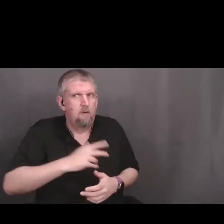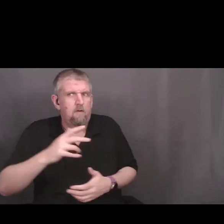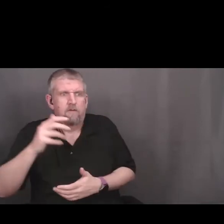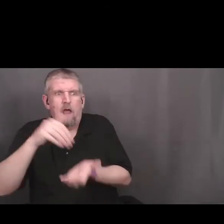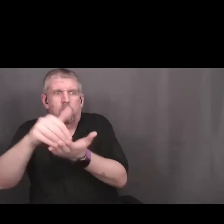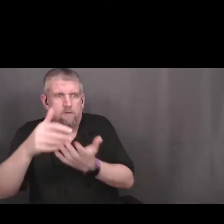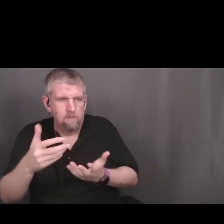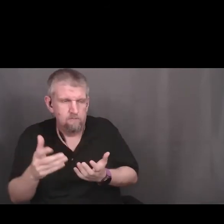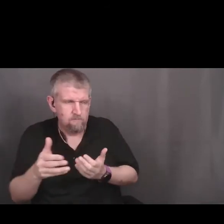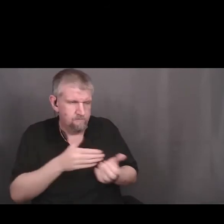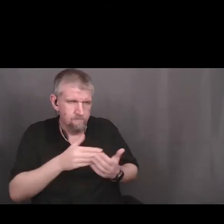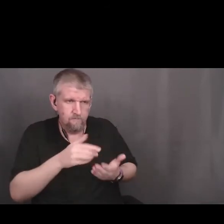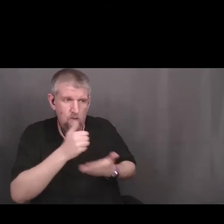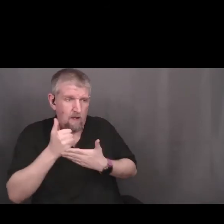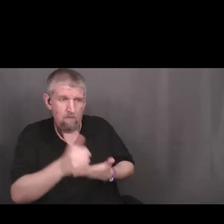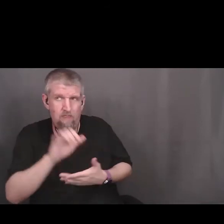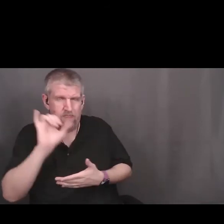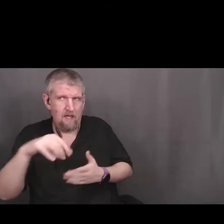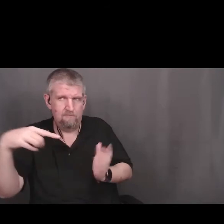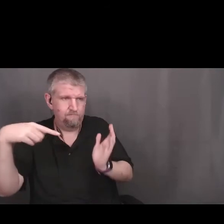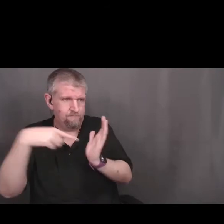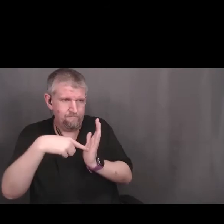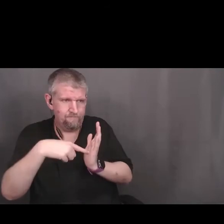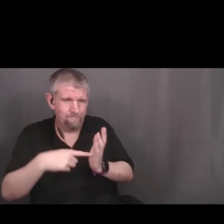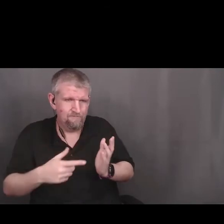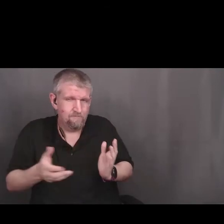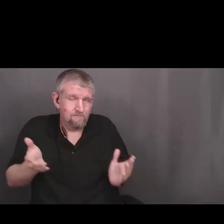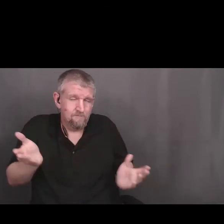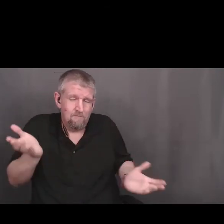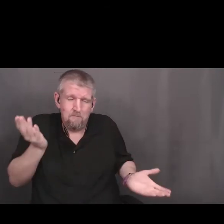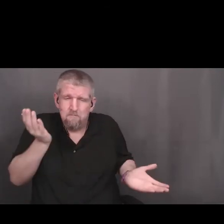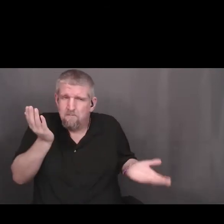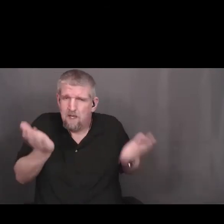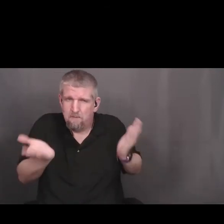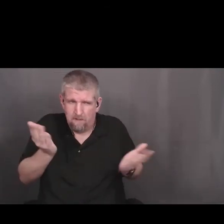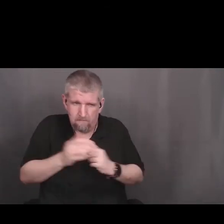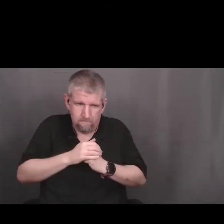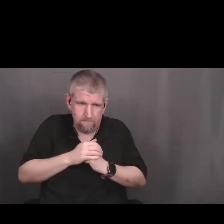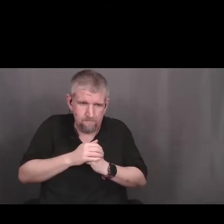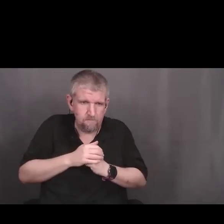in regards to whether we can help with that, the answer is maybe. There has to be a barrier to employment